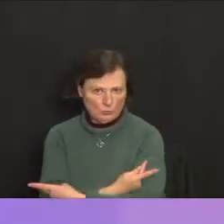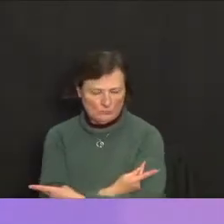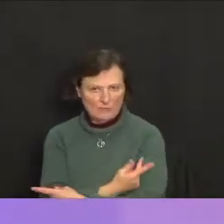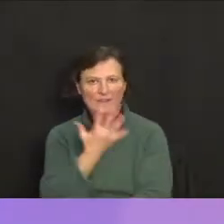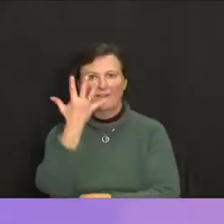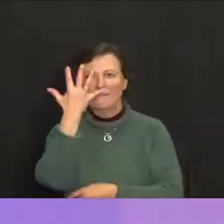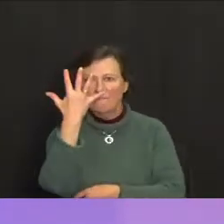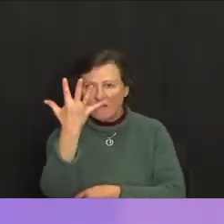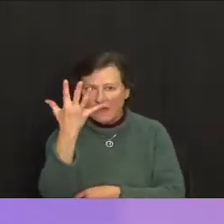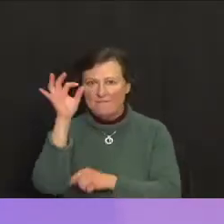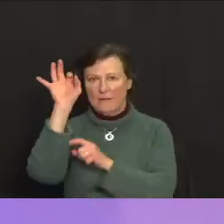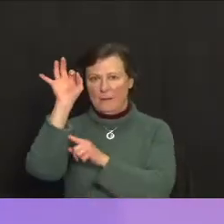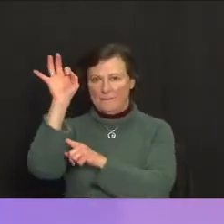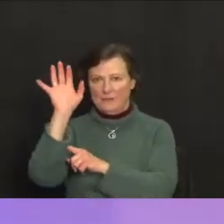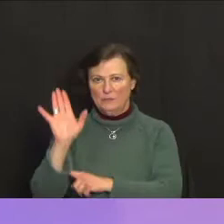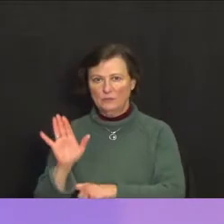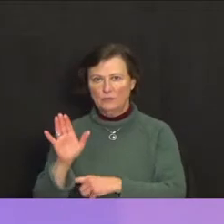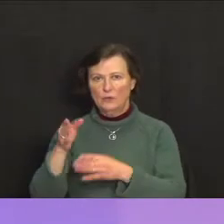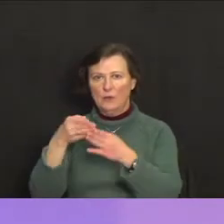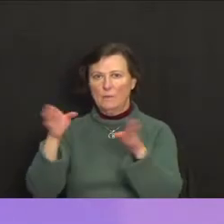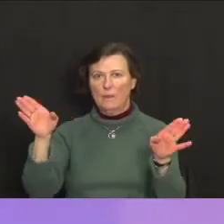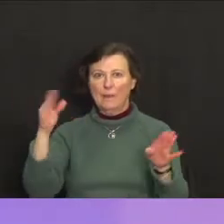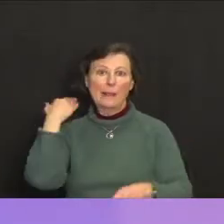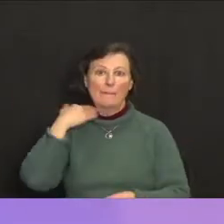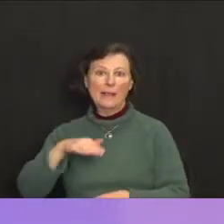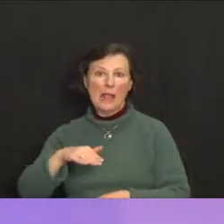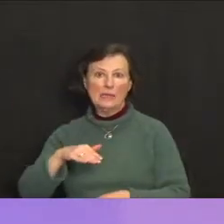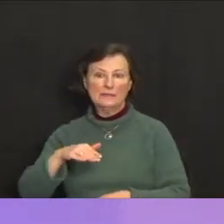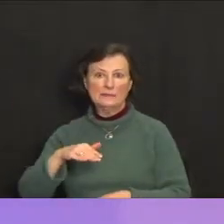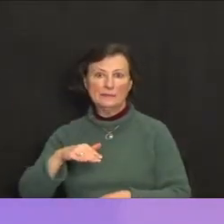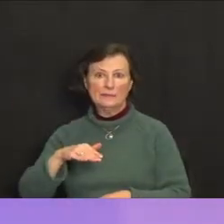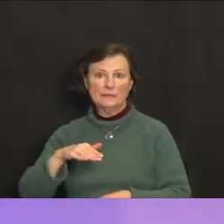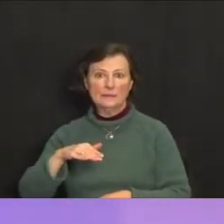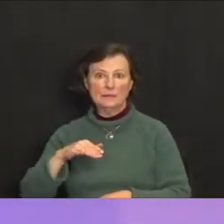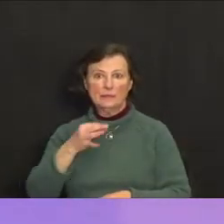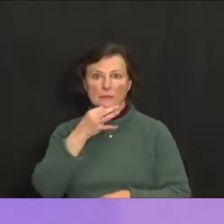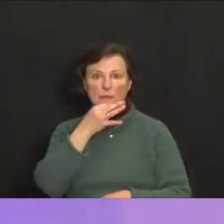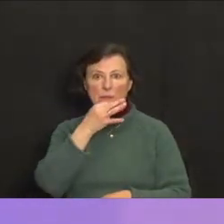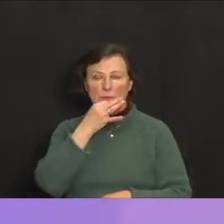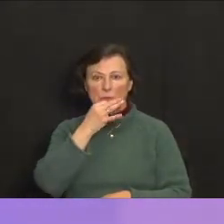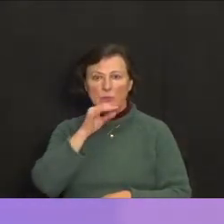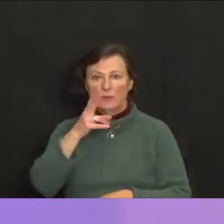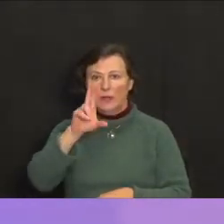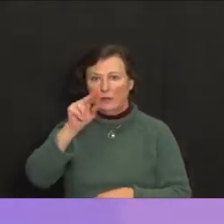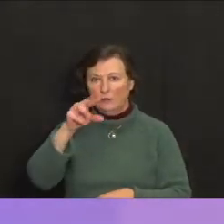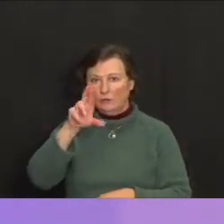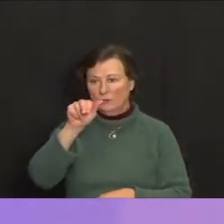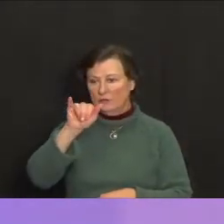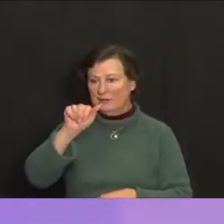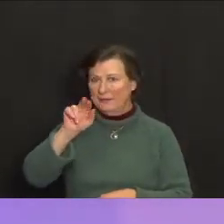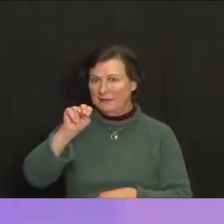five ministers were publicly beheaded. Soon the Austro-Hungarian Emperor Rudolph II